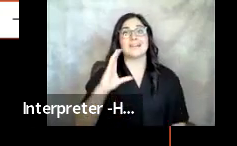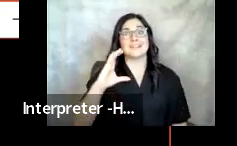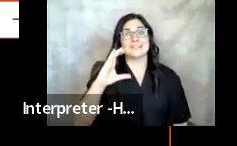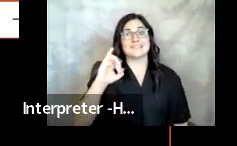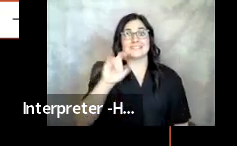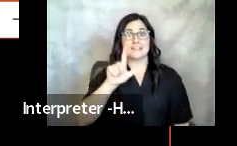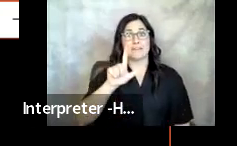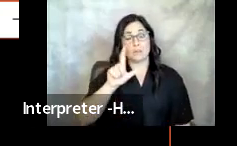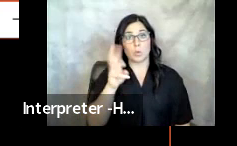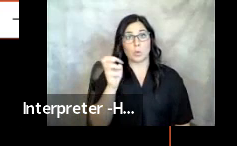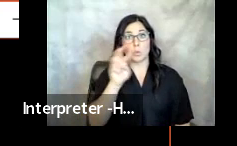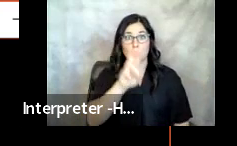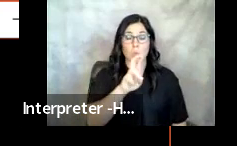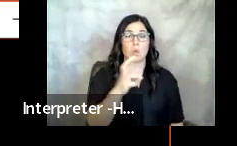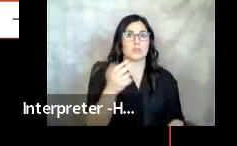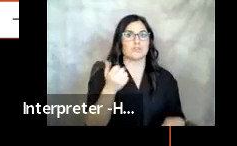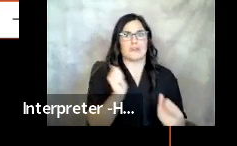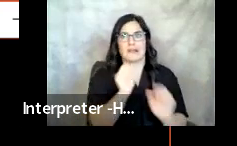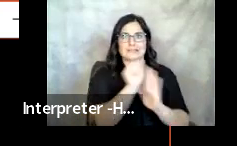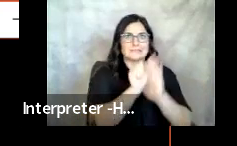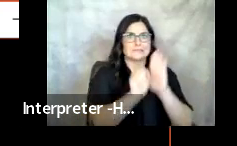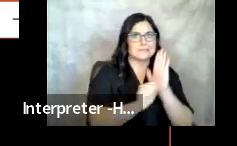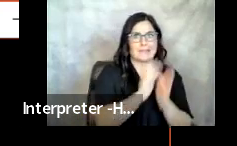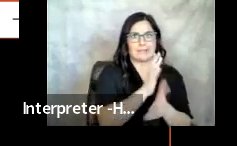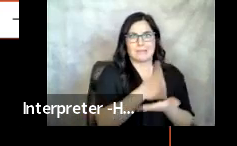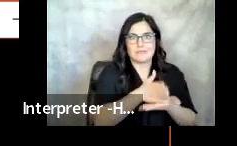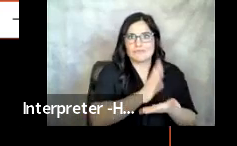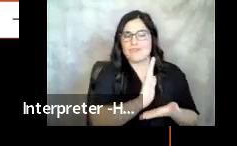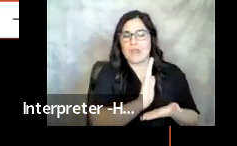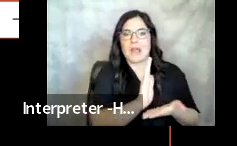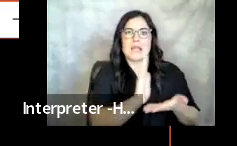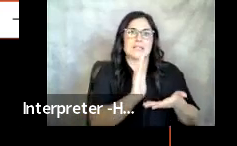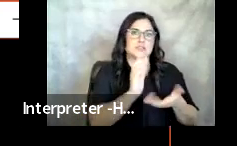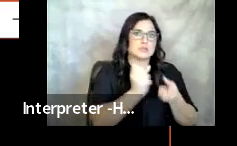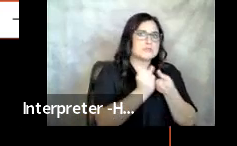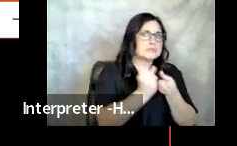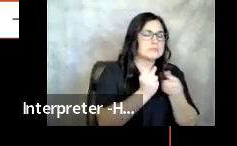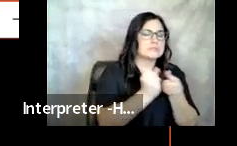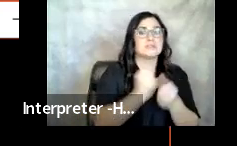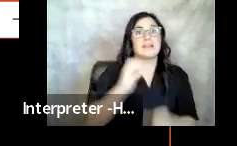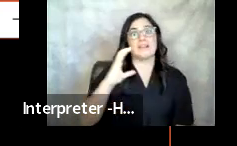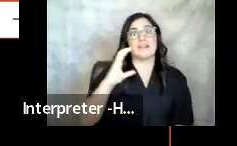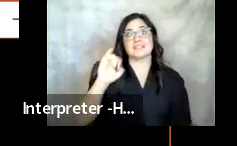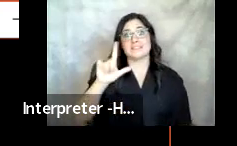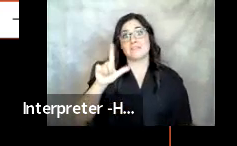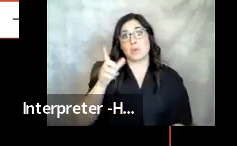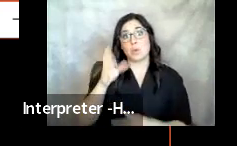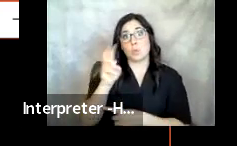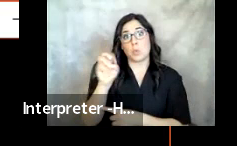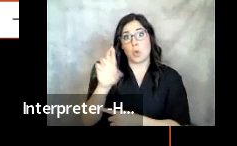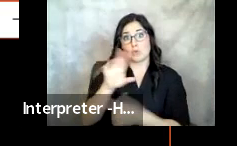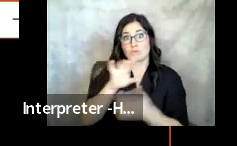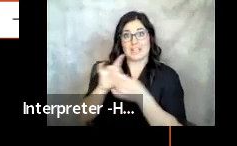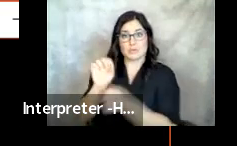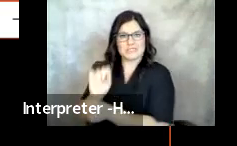Cause for states' rights. That's what they. Began to say. Not about the civil war. Wasn't about slavery. It was a lost cause where.